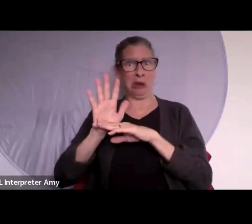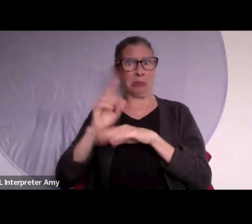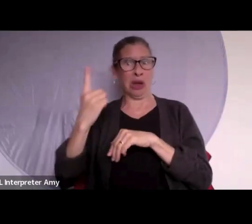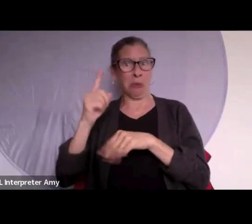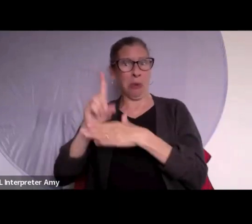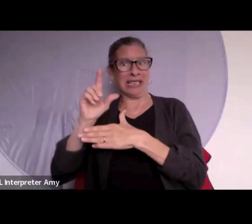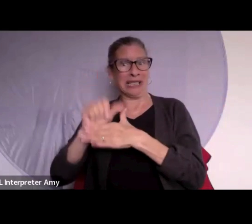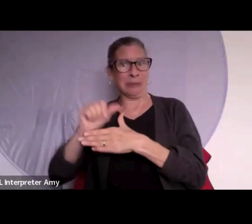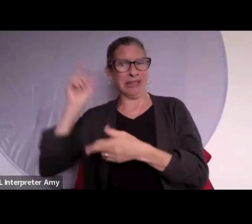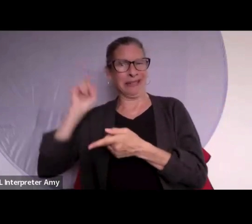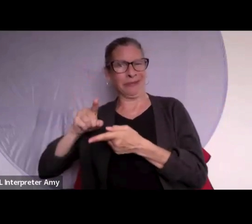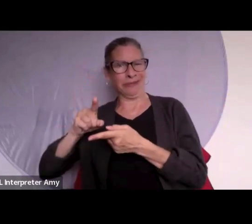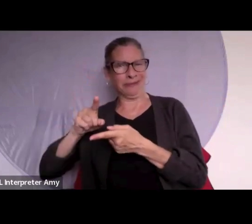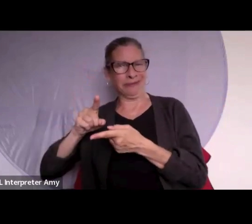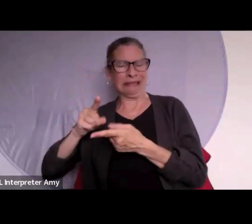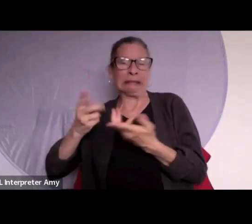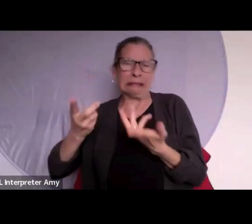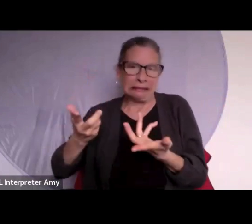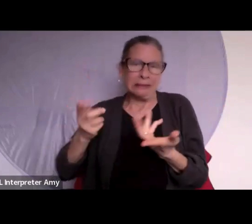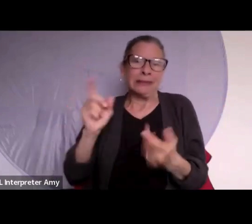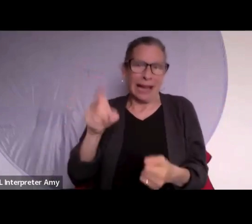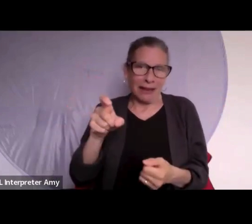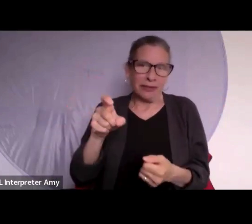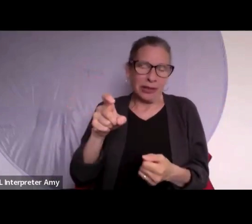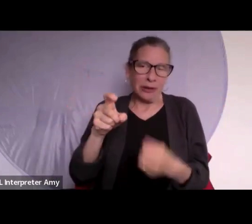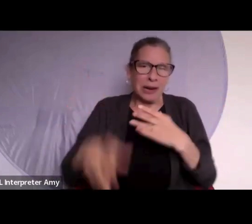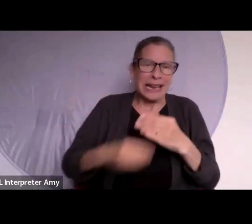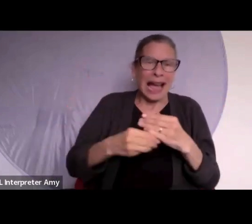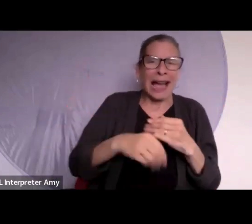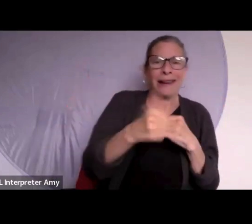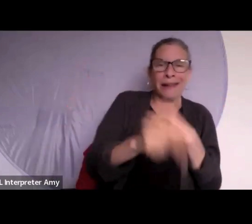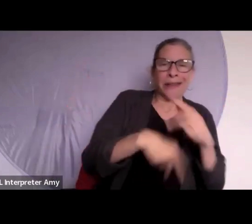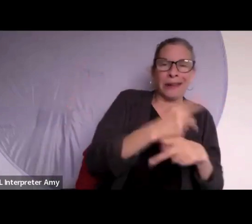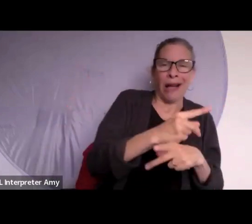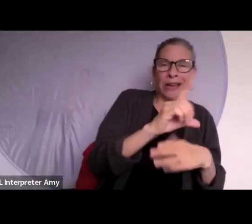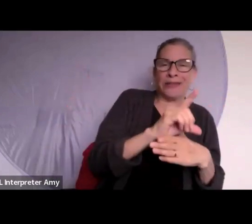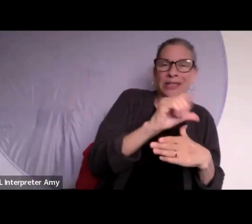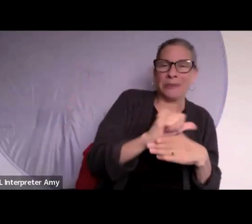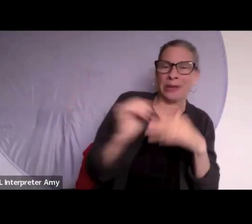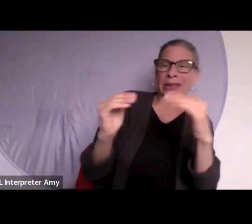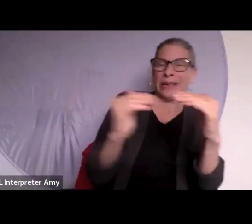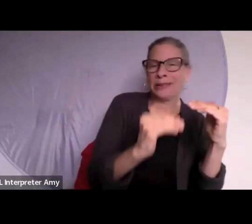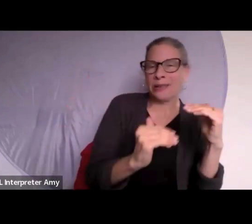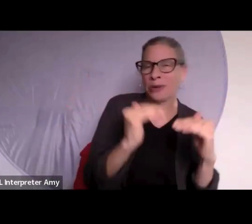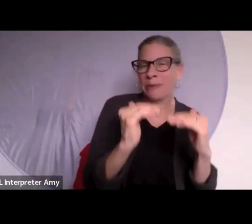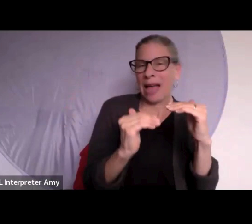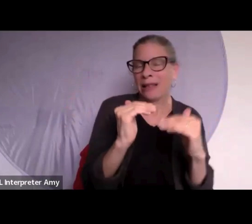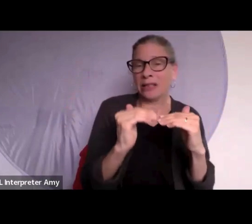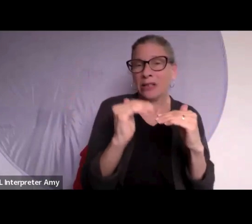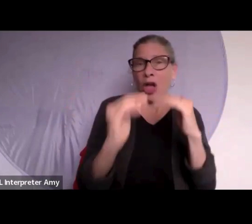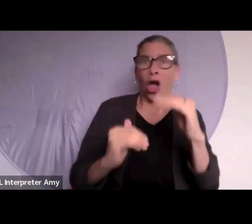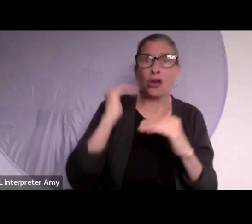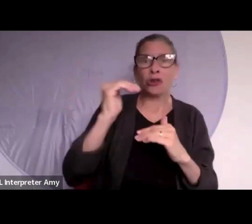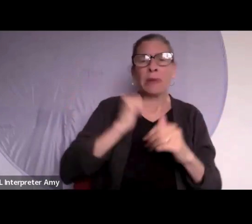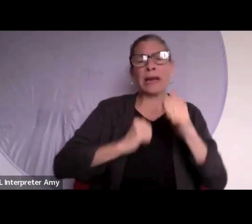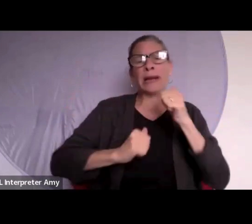film sets and make room for another kind of disability. We have too many dramas, and we want to comedy. Let's push that